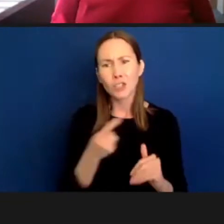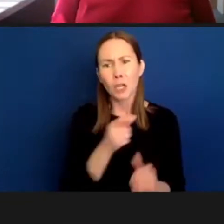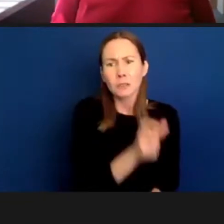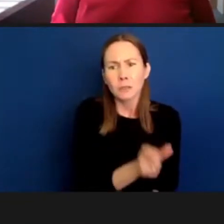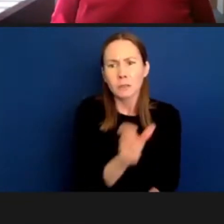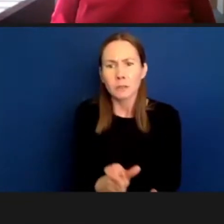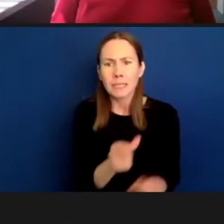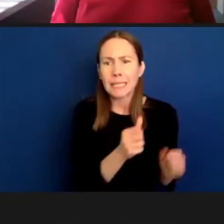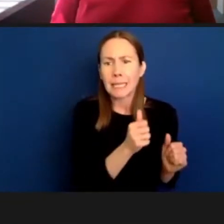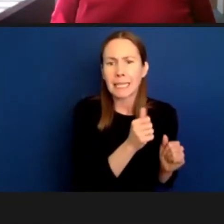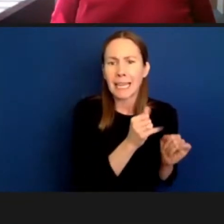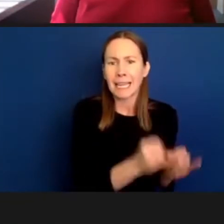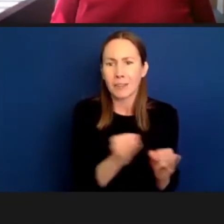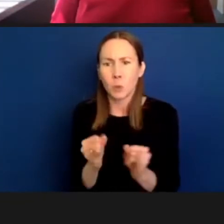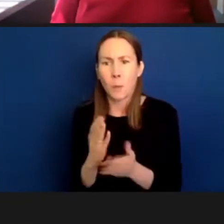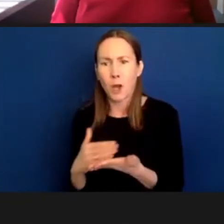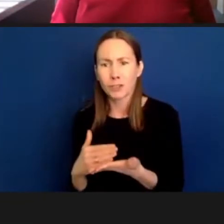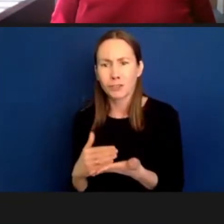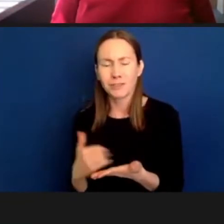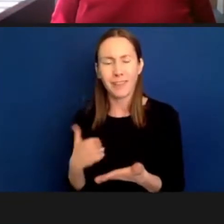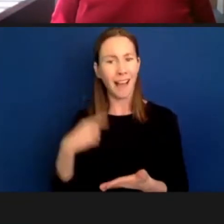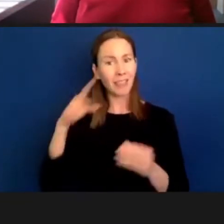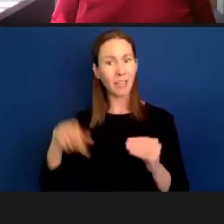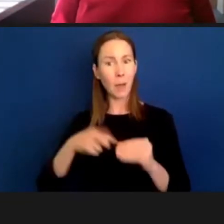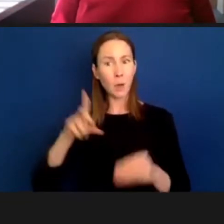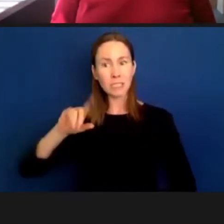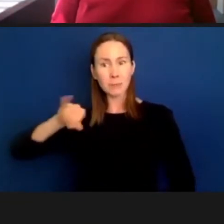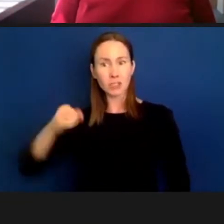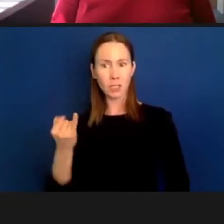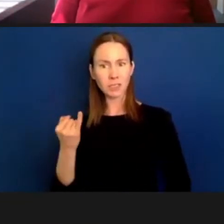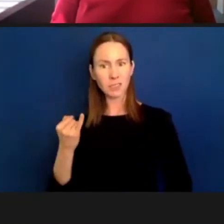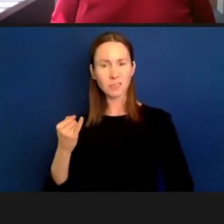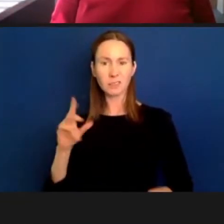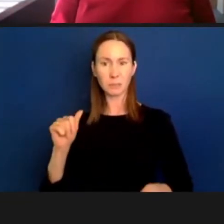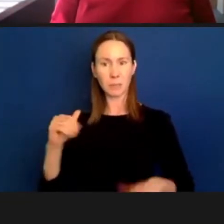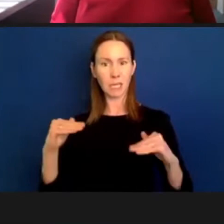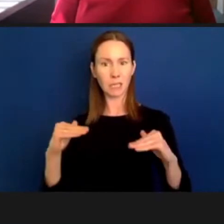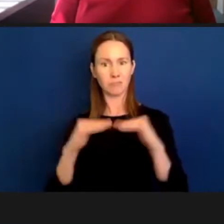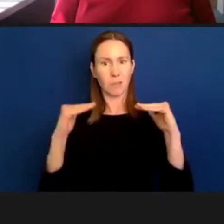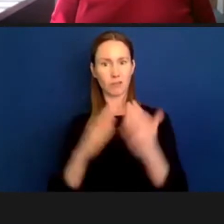And so, when I think about a disability justice and disability rights perspective towards